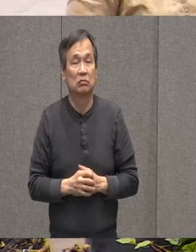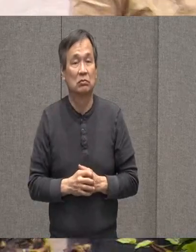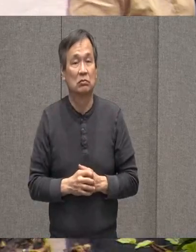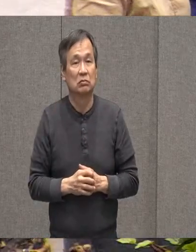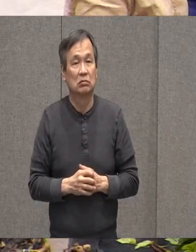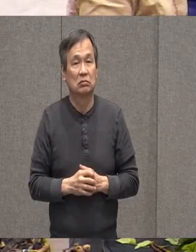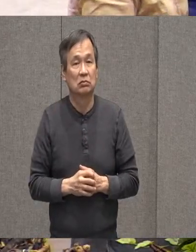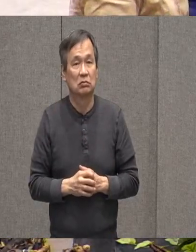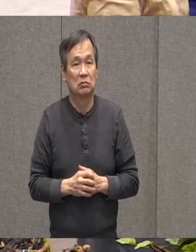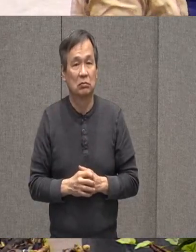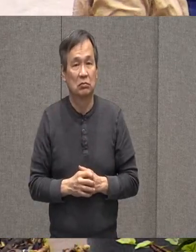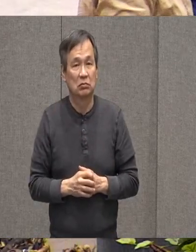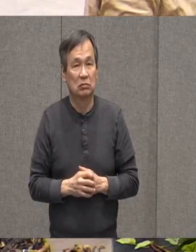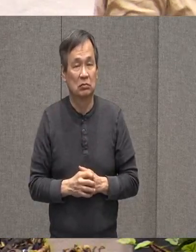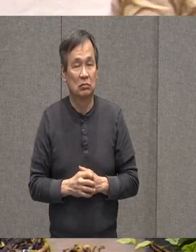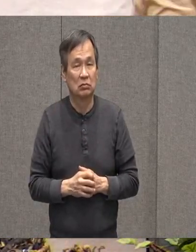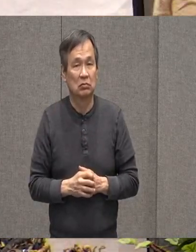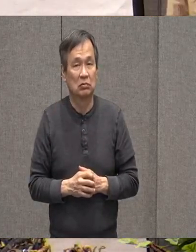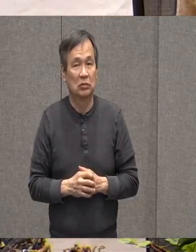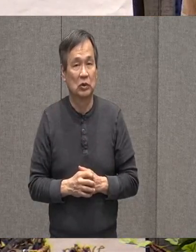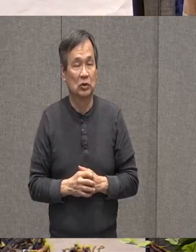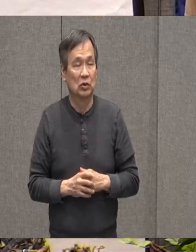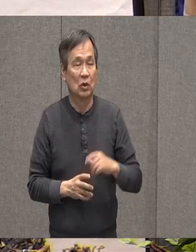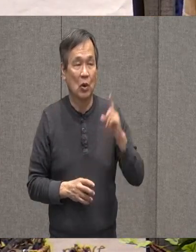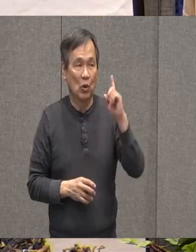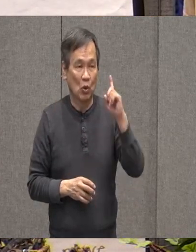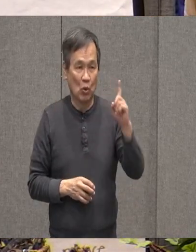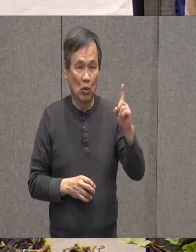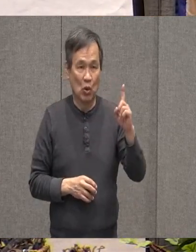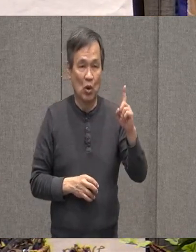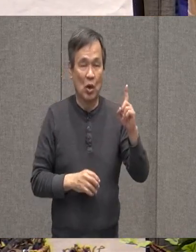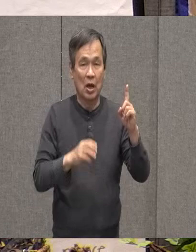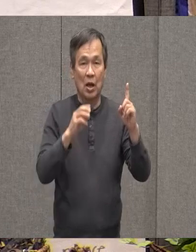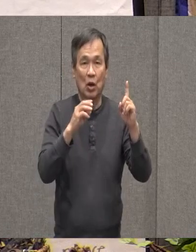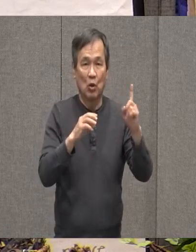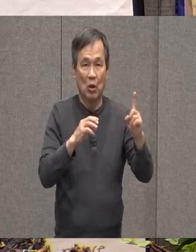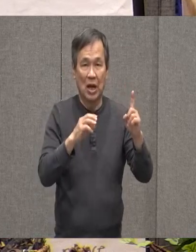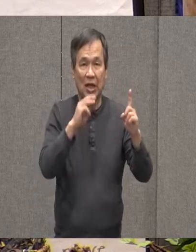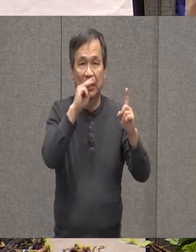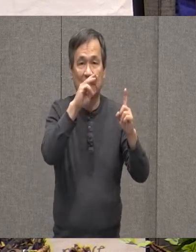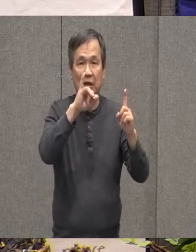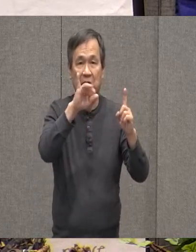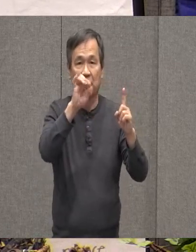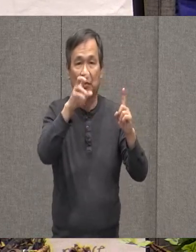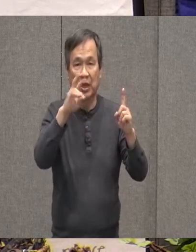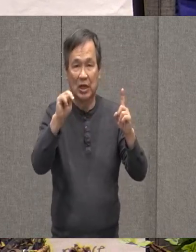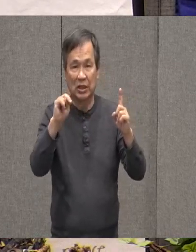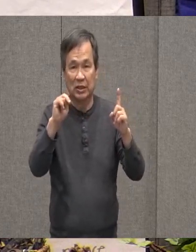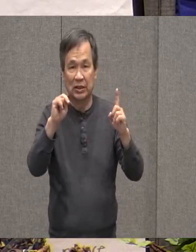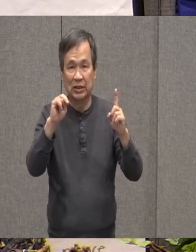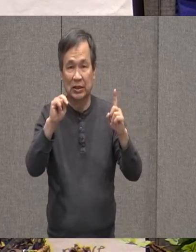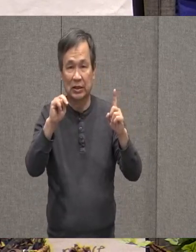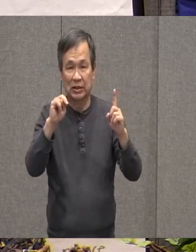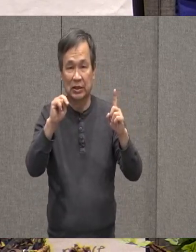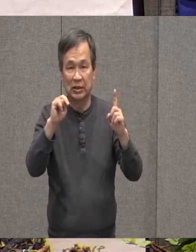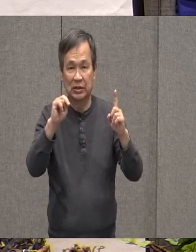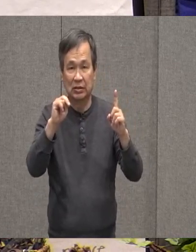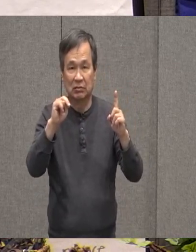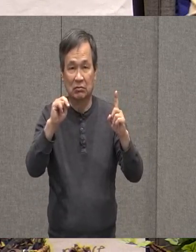Let's practice reading our number again. One million and there's what a million looks like